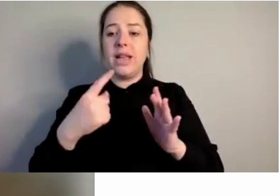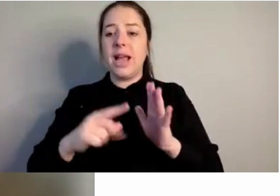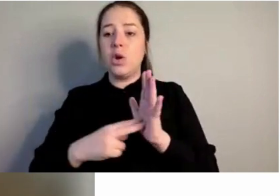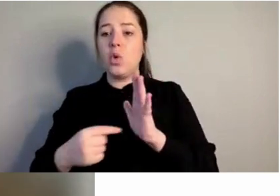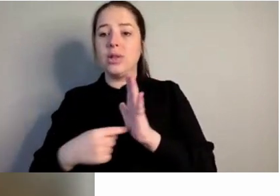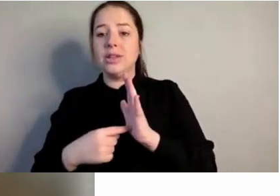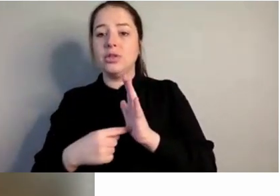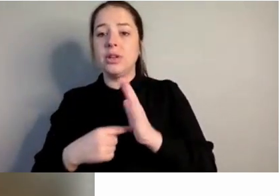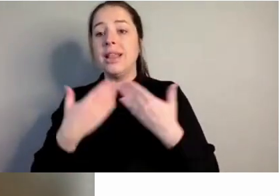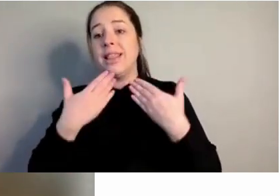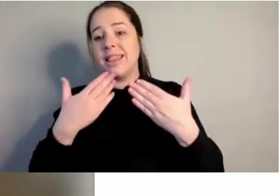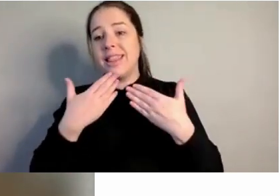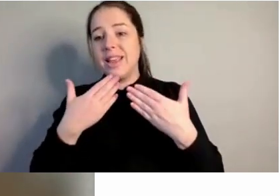Thank you very much for joining us today.